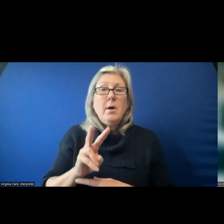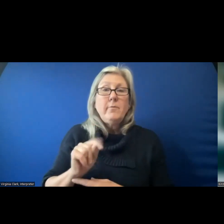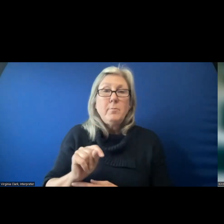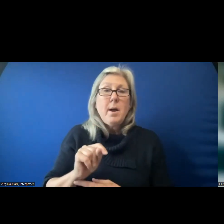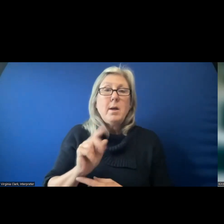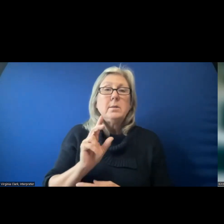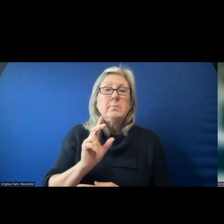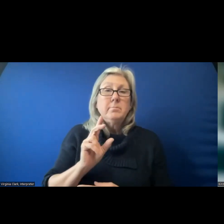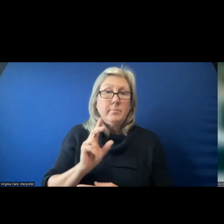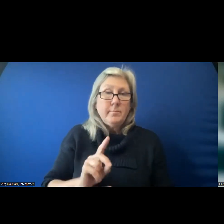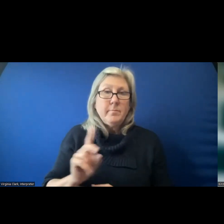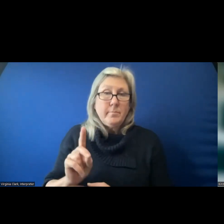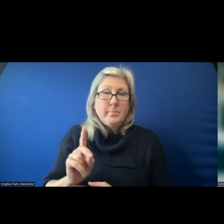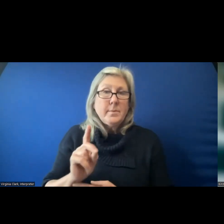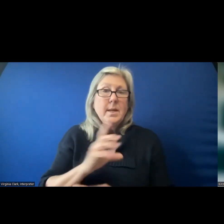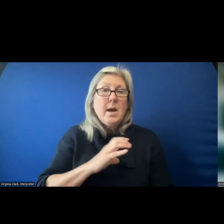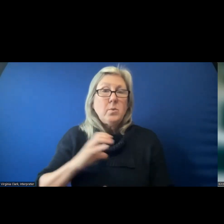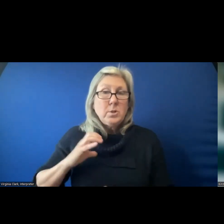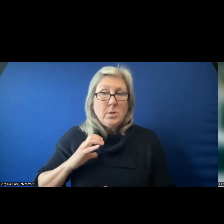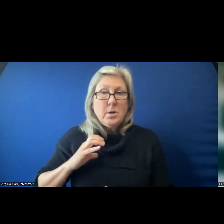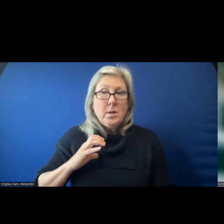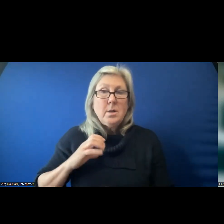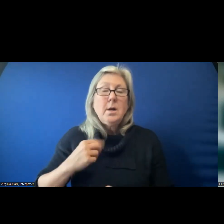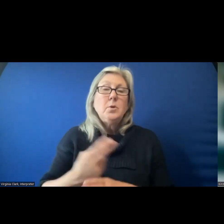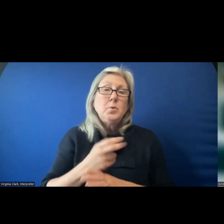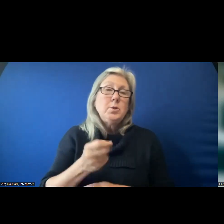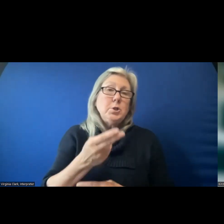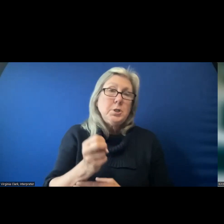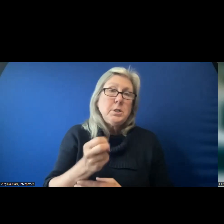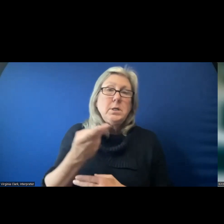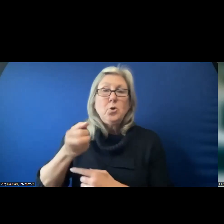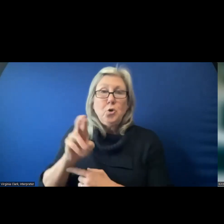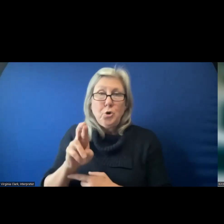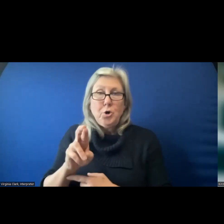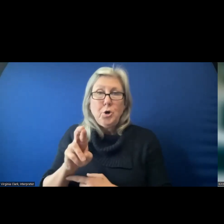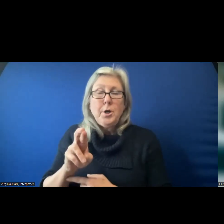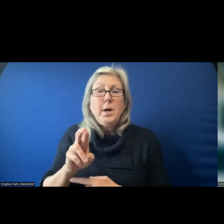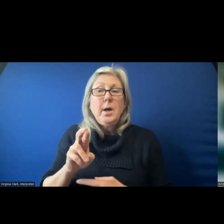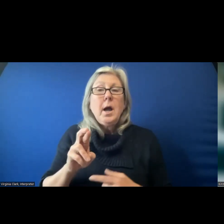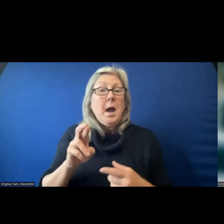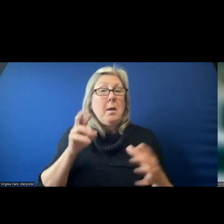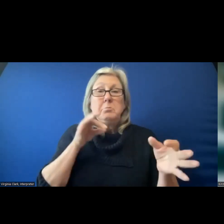Developmental Disabilities Council. I use she/her pronouns and by way of a visual description,